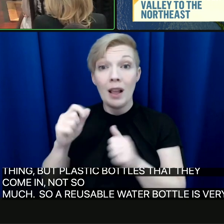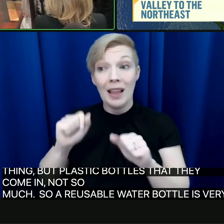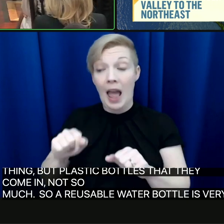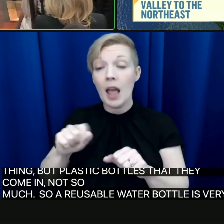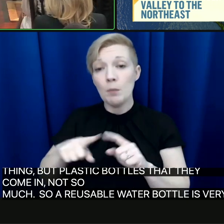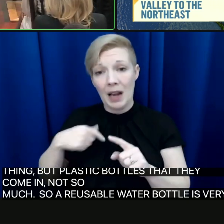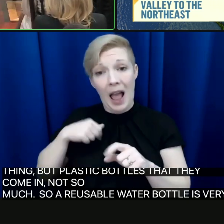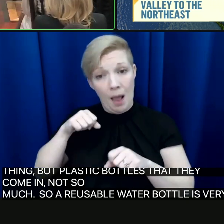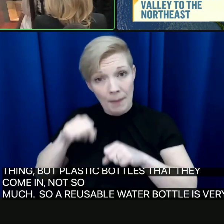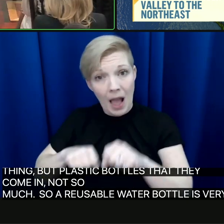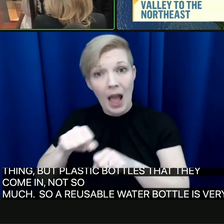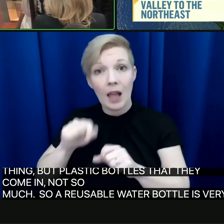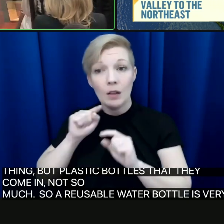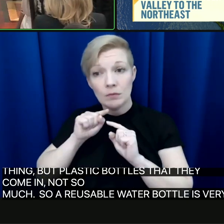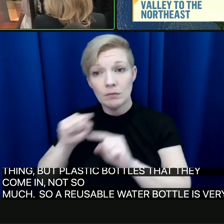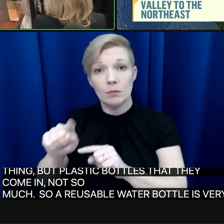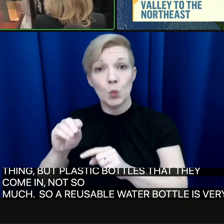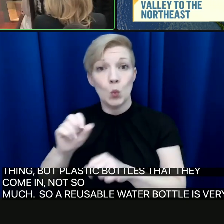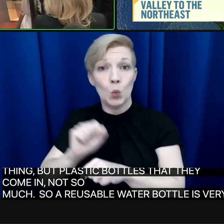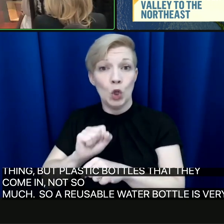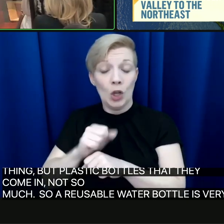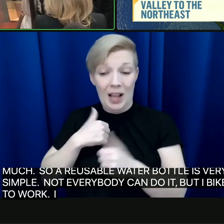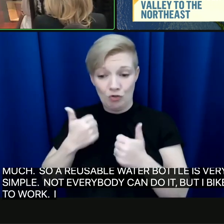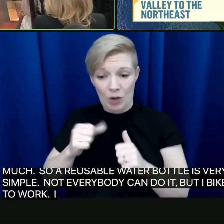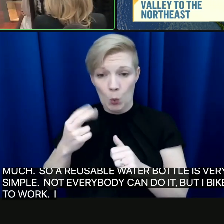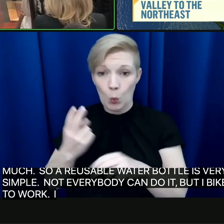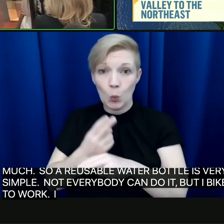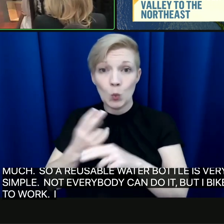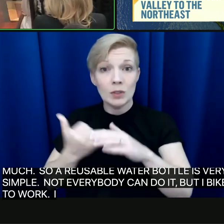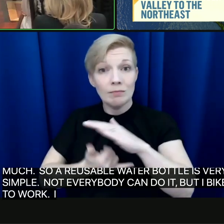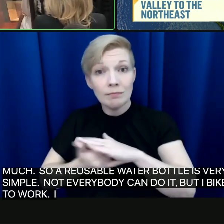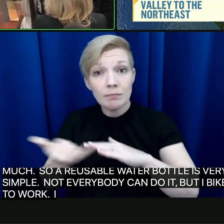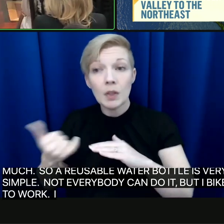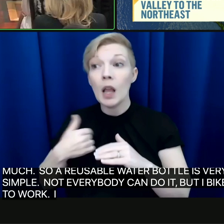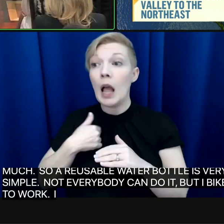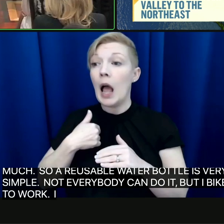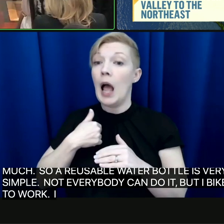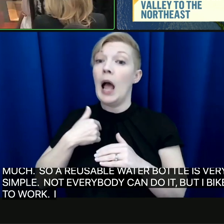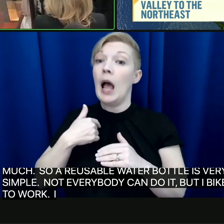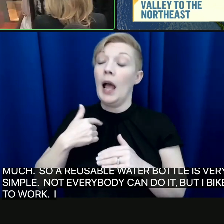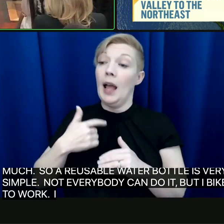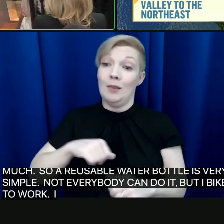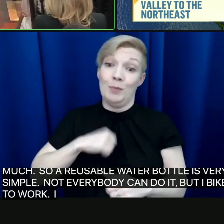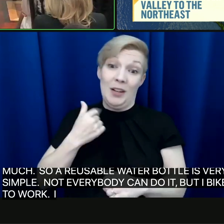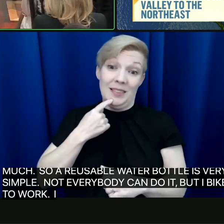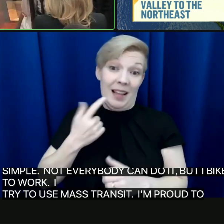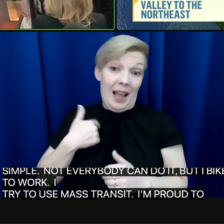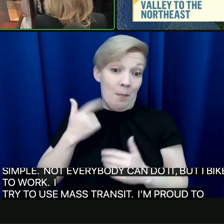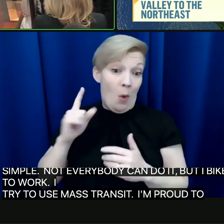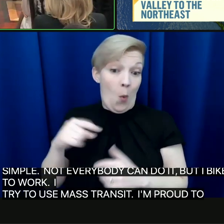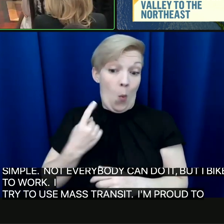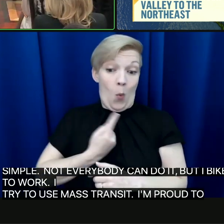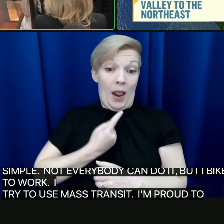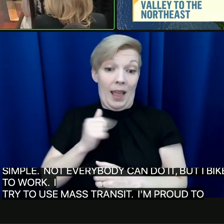I try to use mass transit. I'm proud to say I'm probably the only anchor on the Today Show that has a has a metro card.